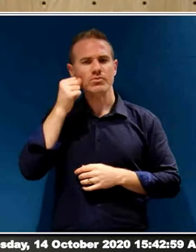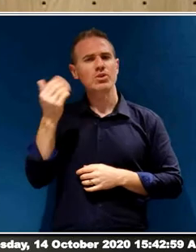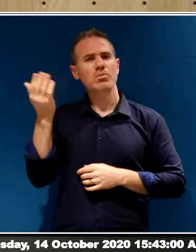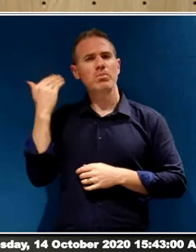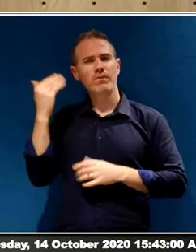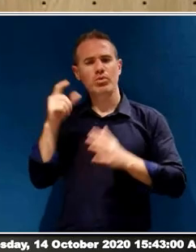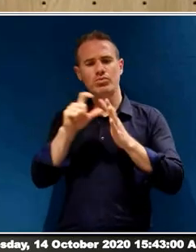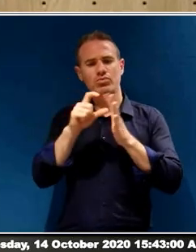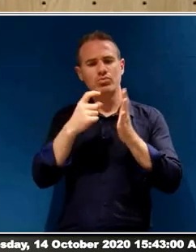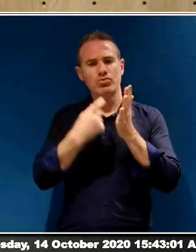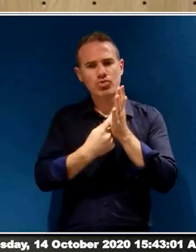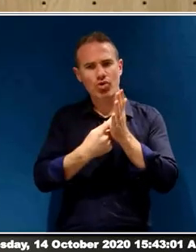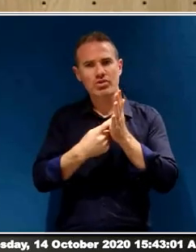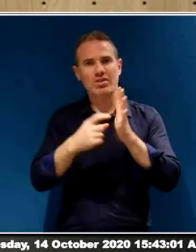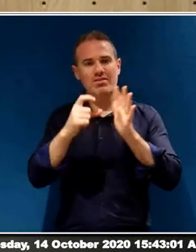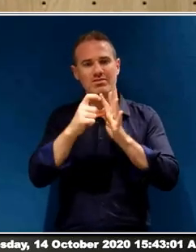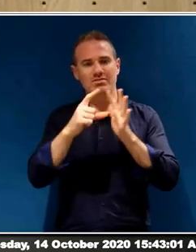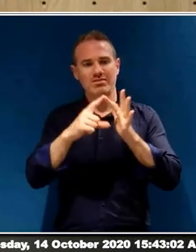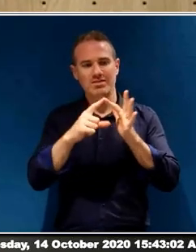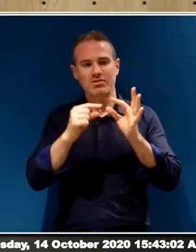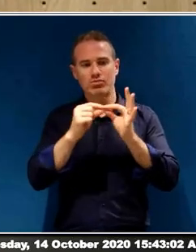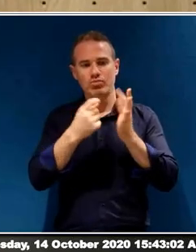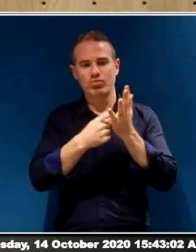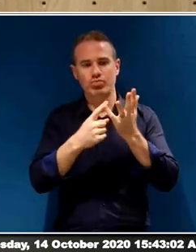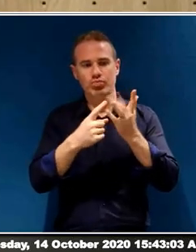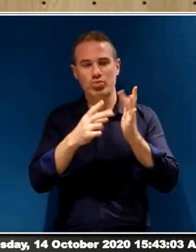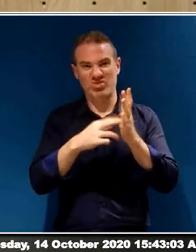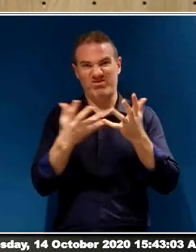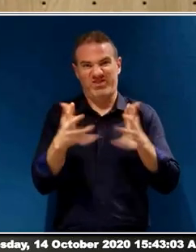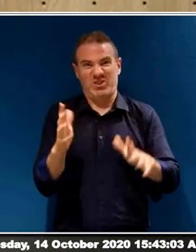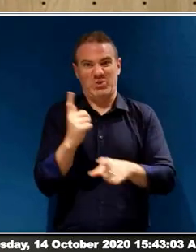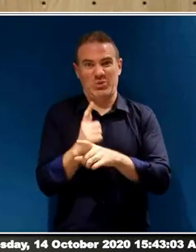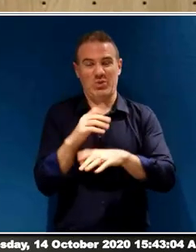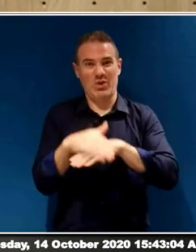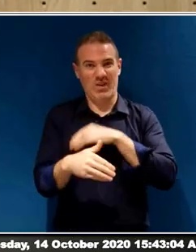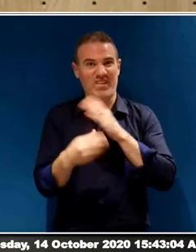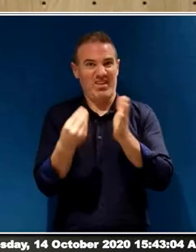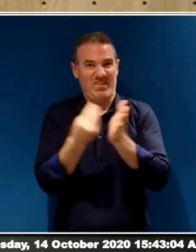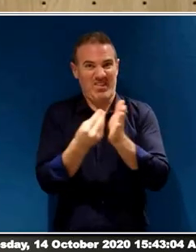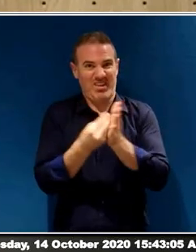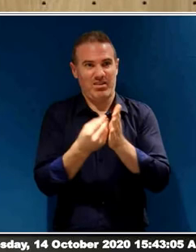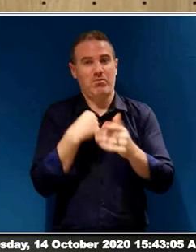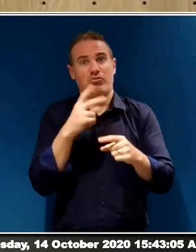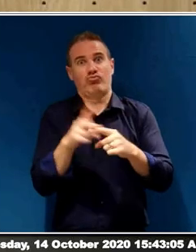commentary, but one of the issues with the additional resourcing model that